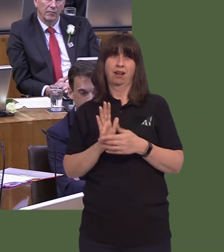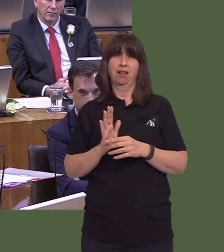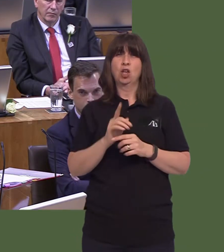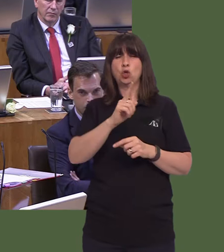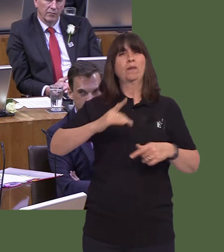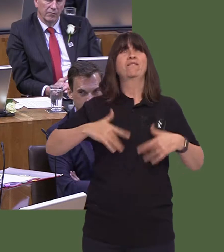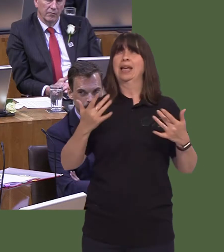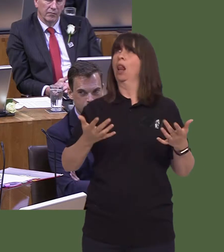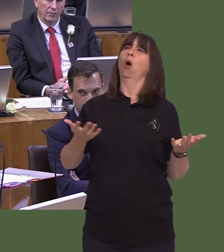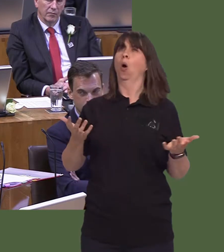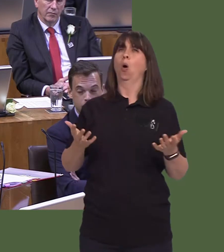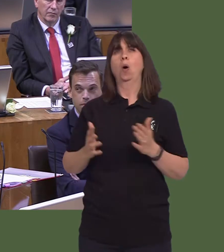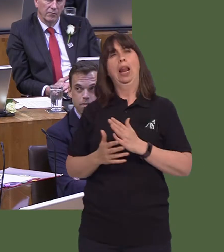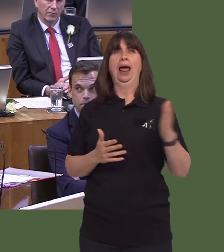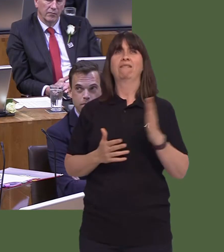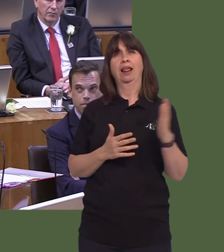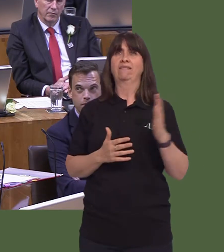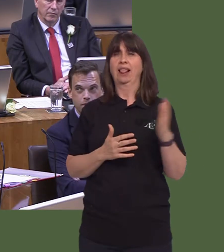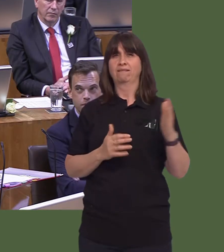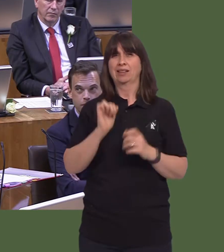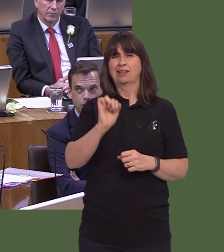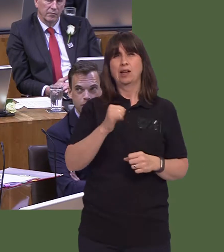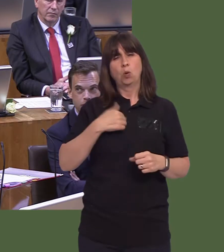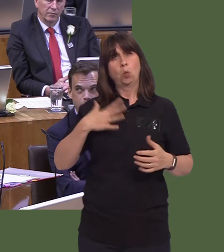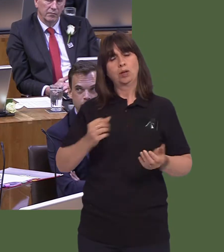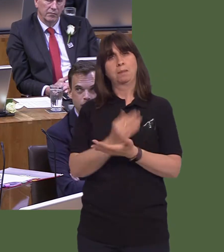From our perspective, we want to make sure that young people get a balanced view of the